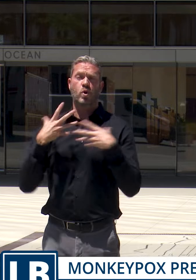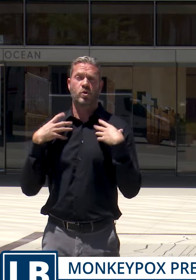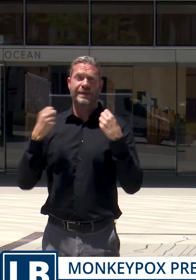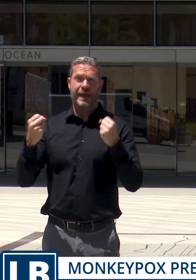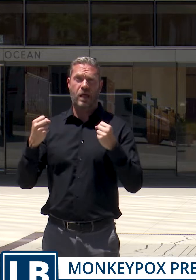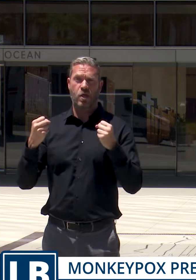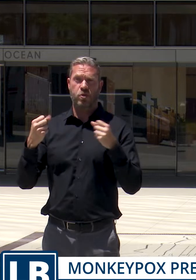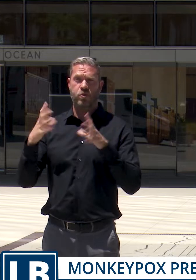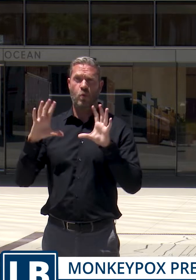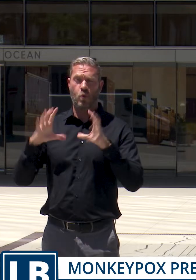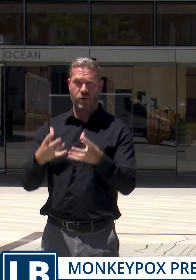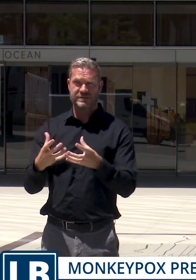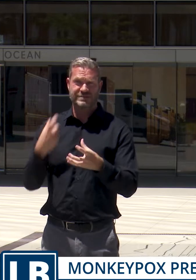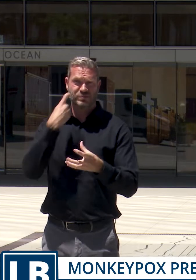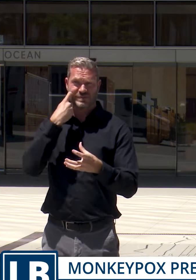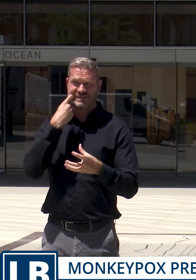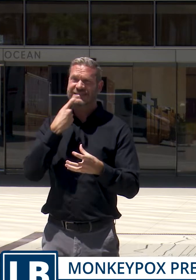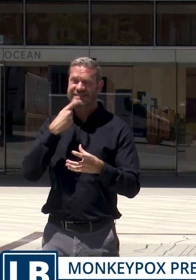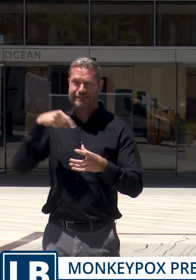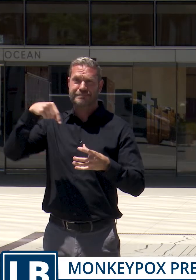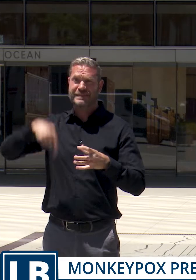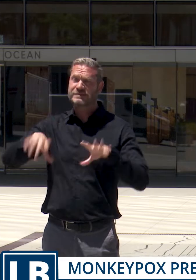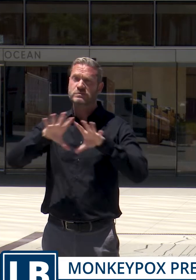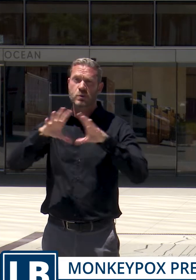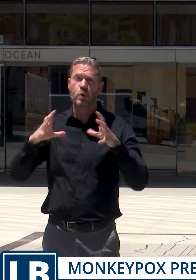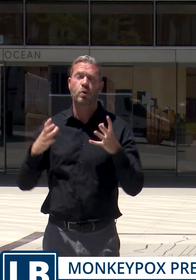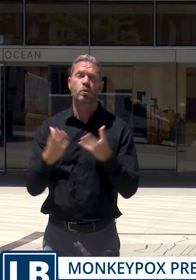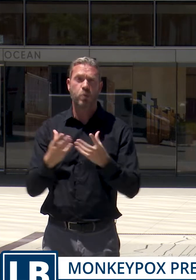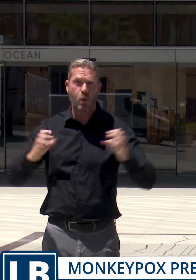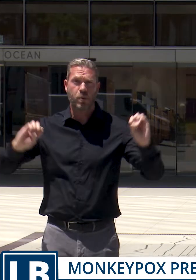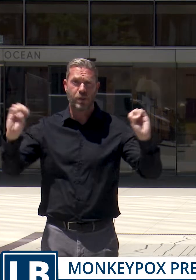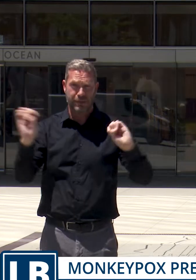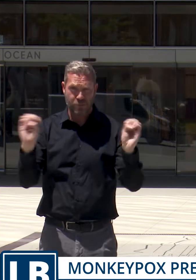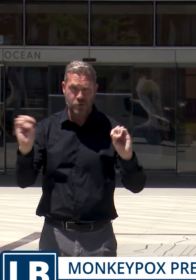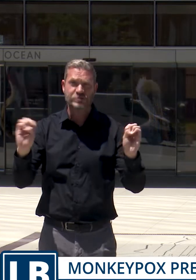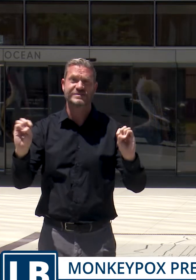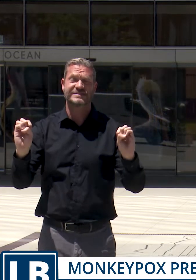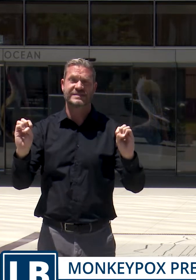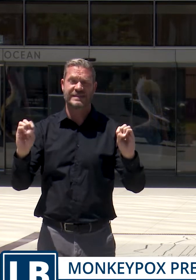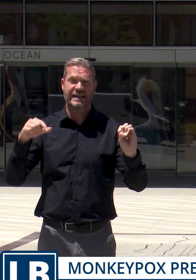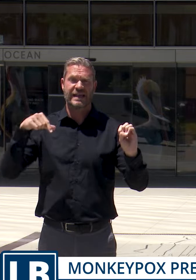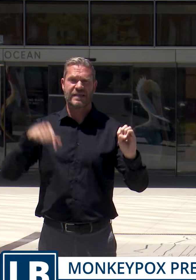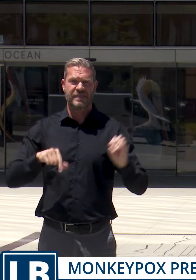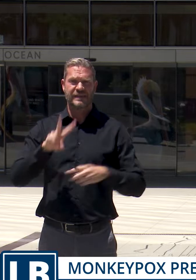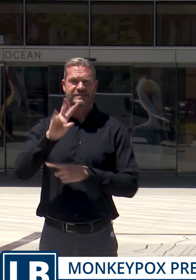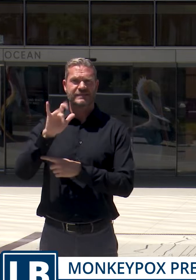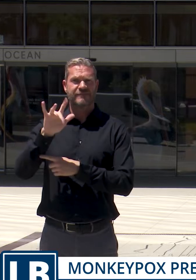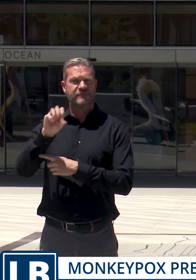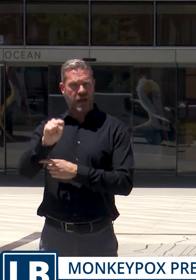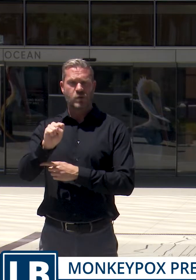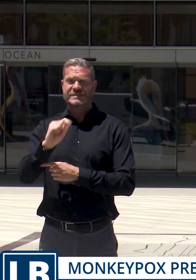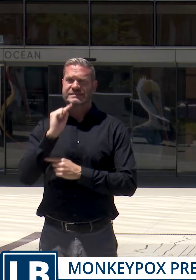a global health emergency we are taking this uh this virus very seriously just as we have